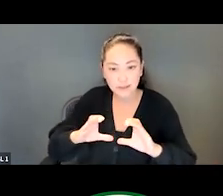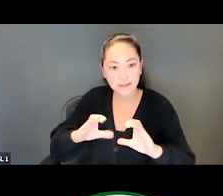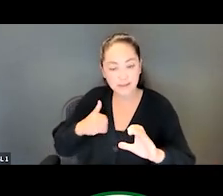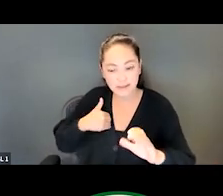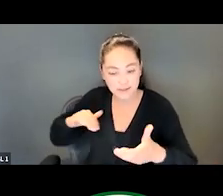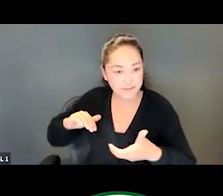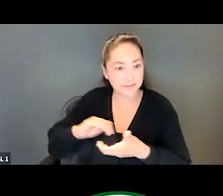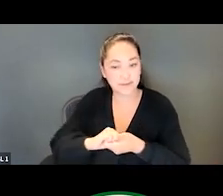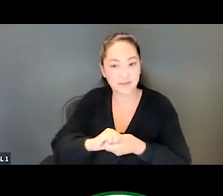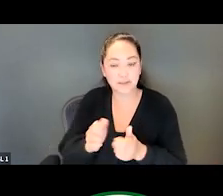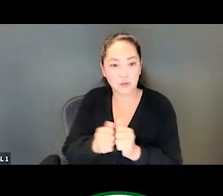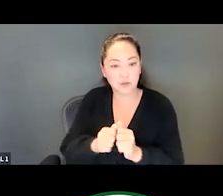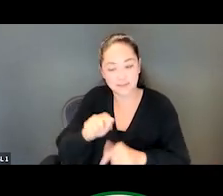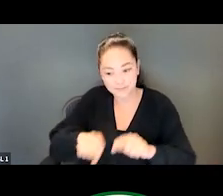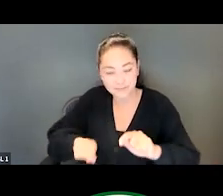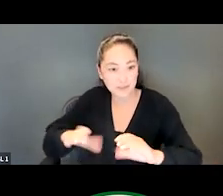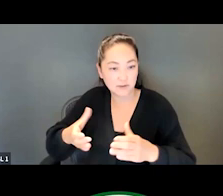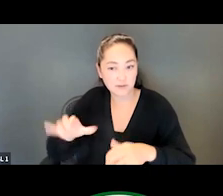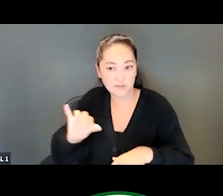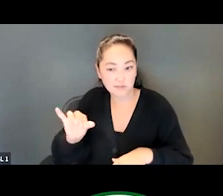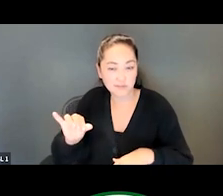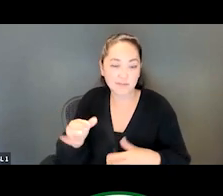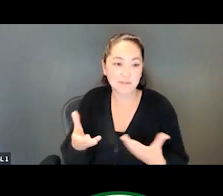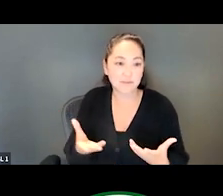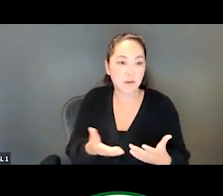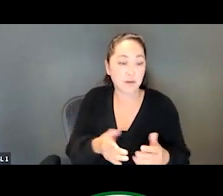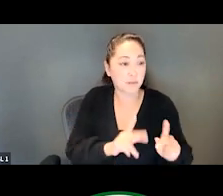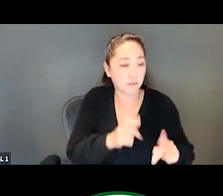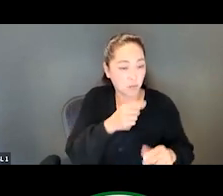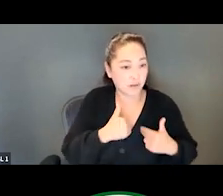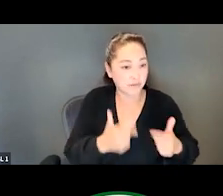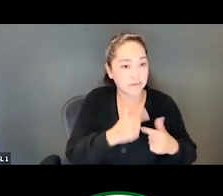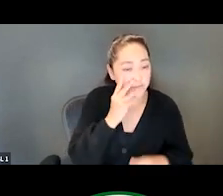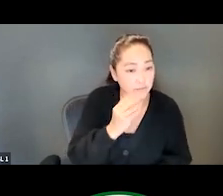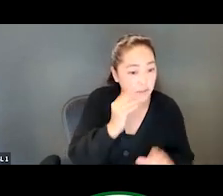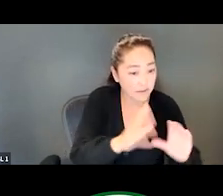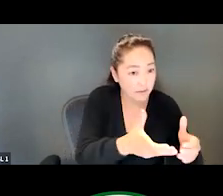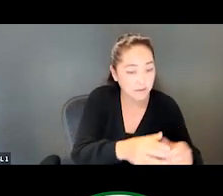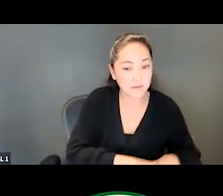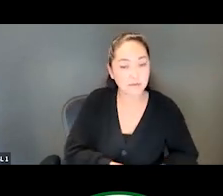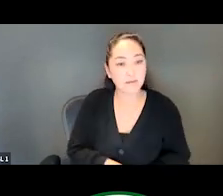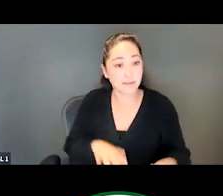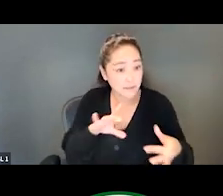in the in the work world as well and building those connections to try and make our parks more accessible.